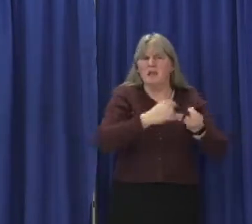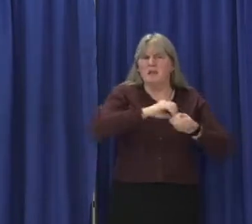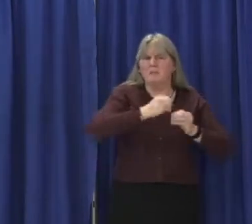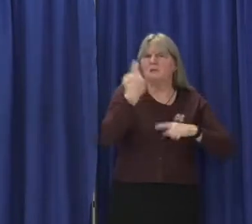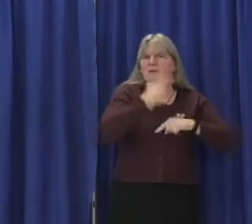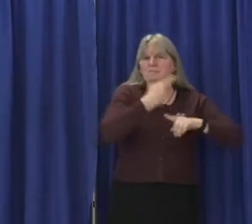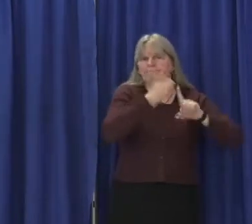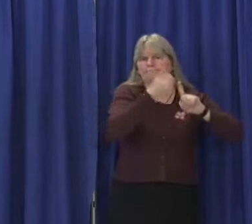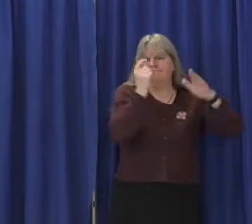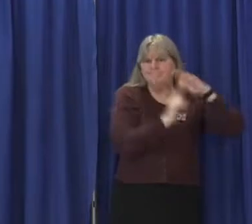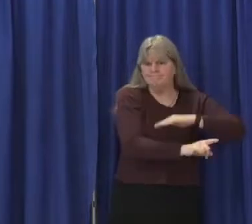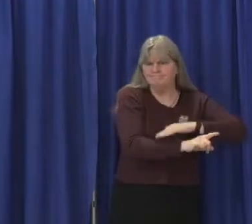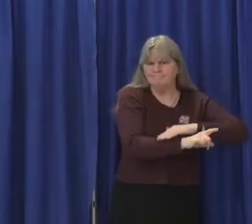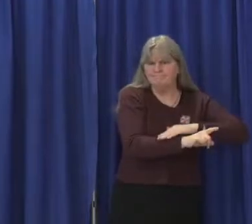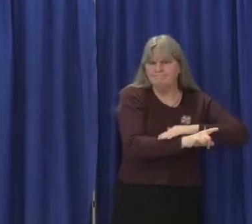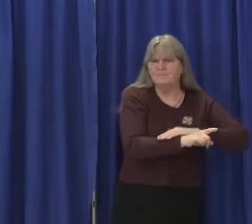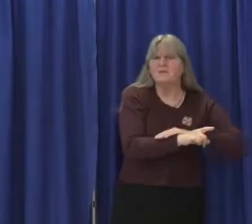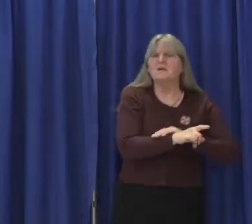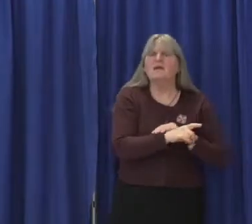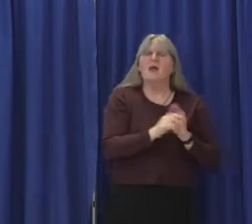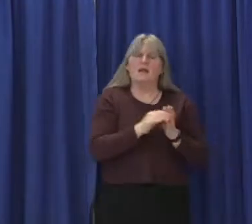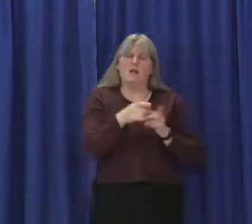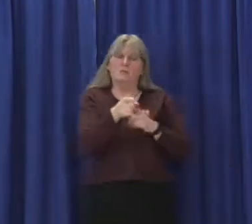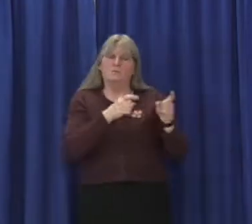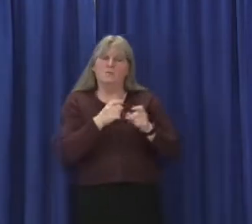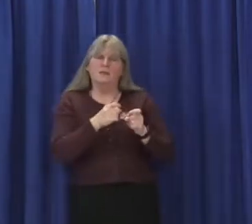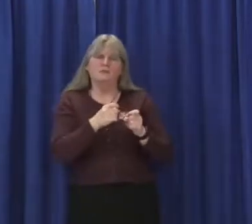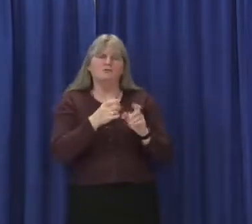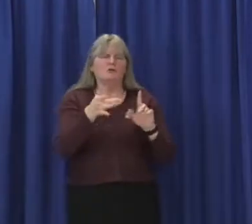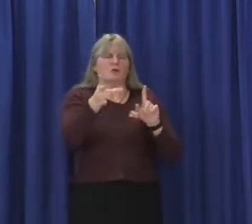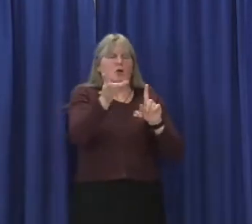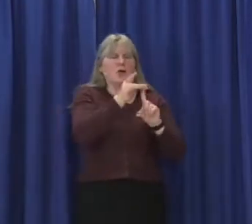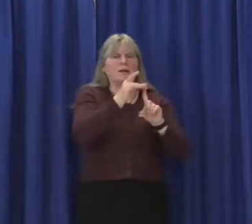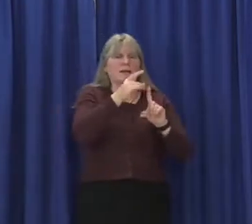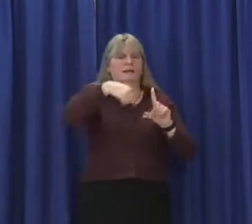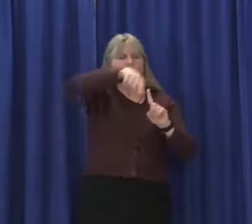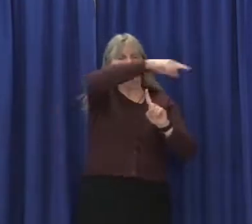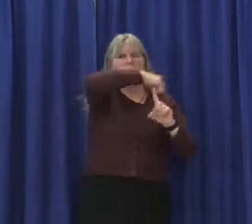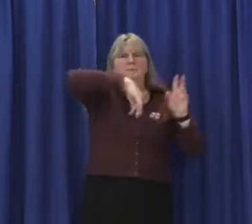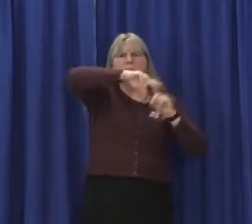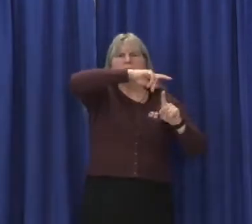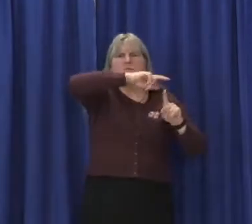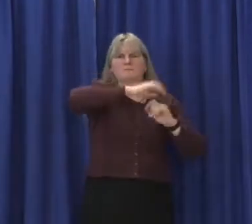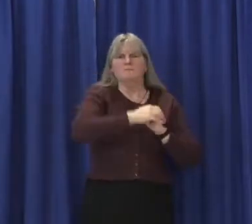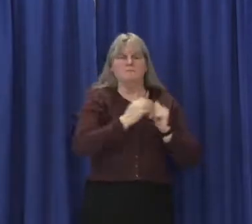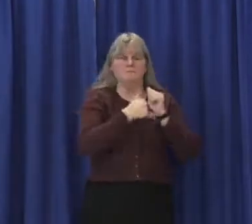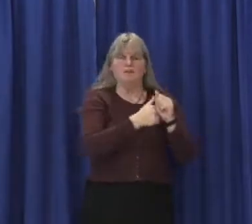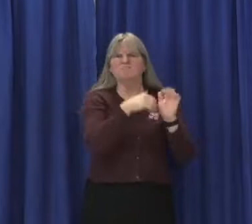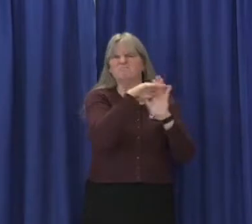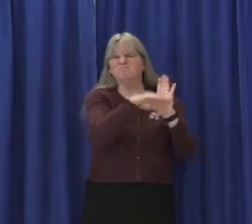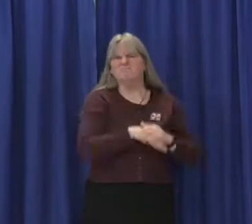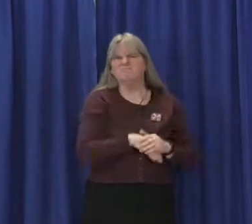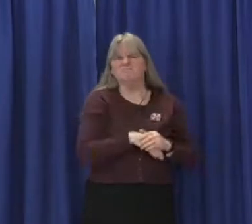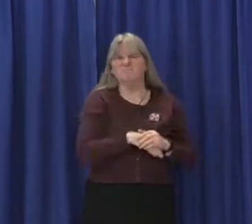directions provided on the management of household contacts. They would also normally contact the school to notify